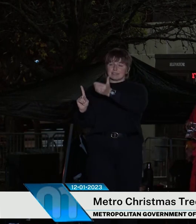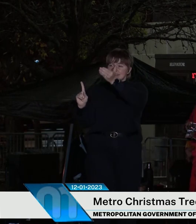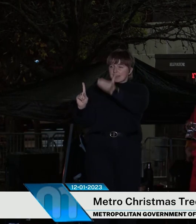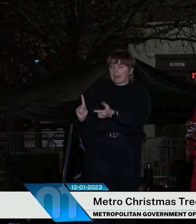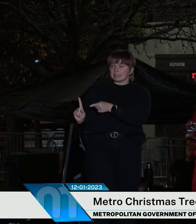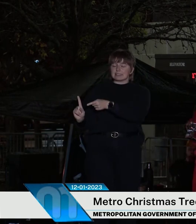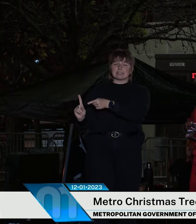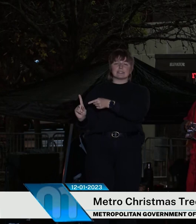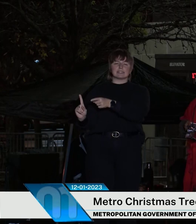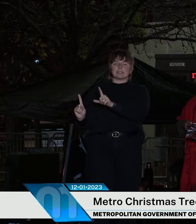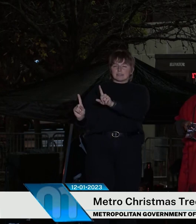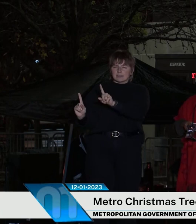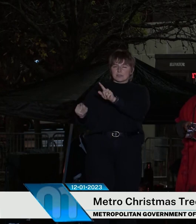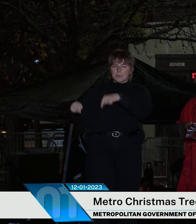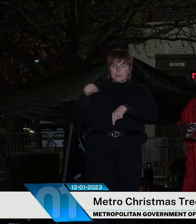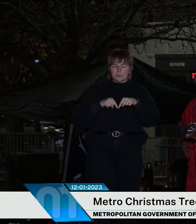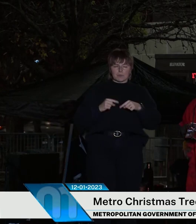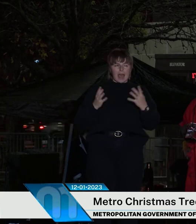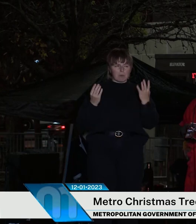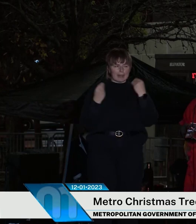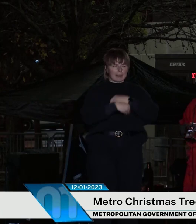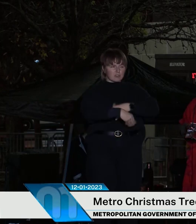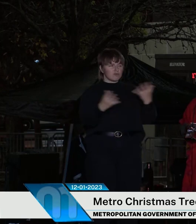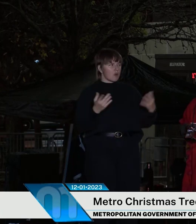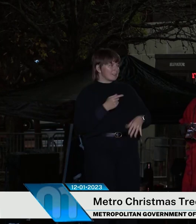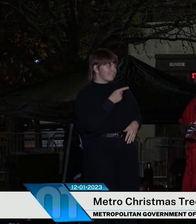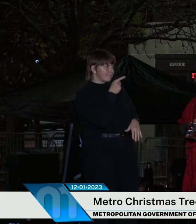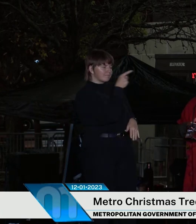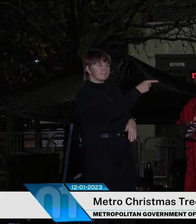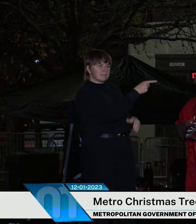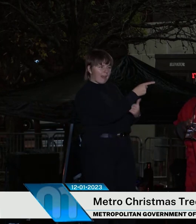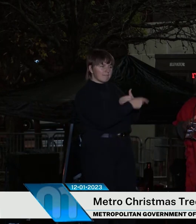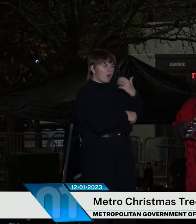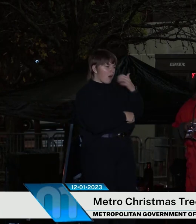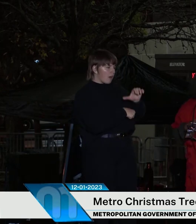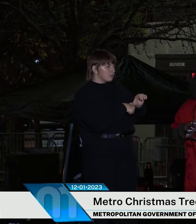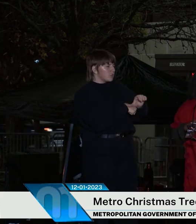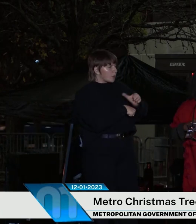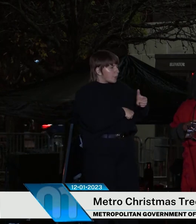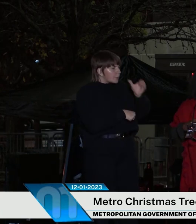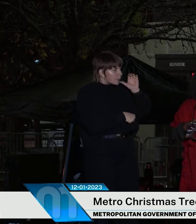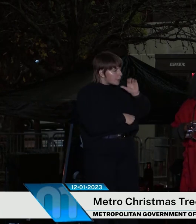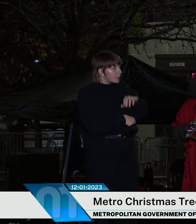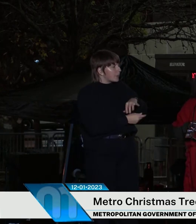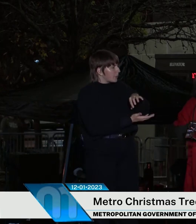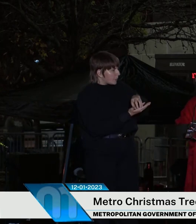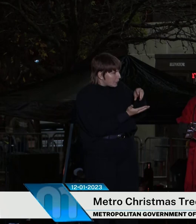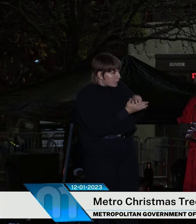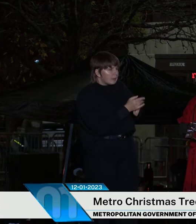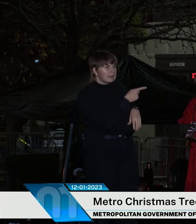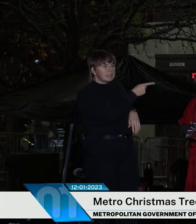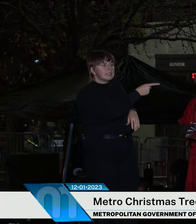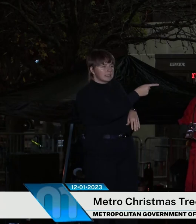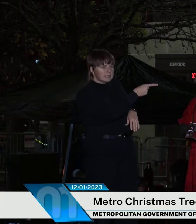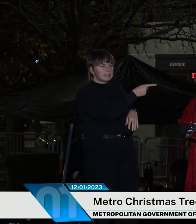NEXT GUEST, UH, I WANT TO MAKE SURE EVERYONE KNOWS THAT WE HAVE